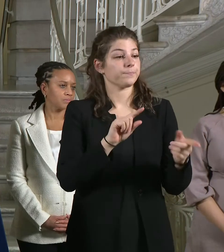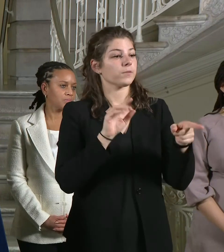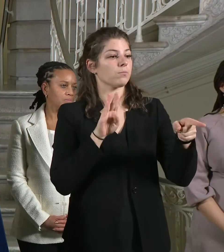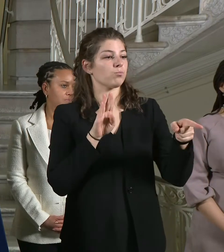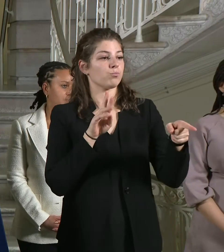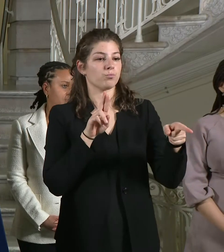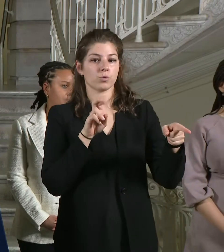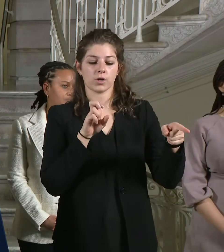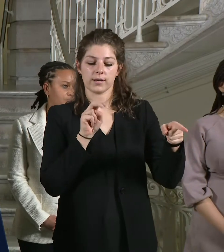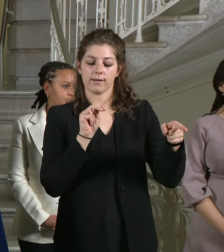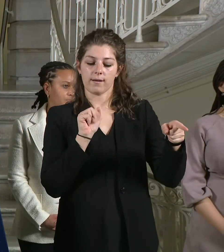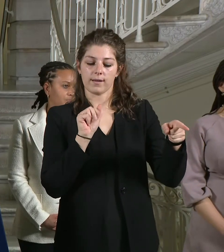WE WILL CONTINUE